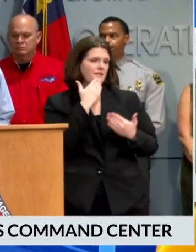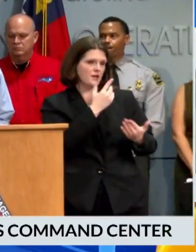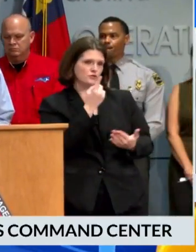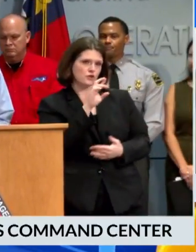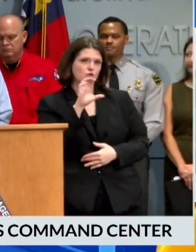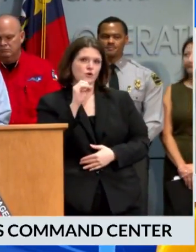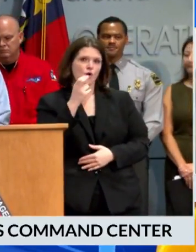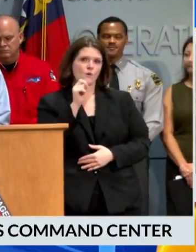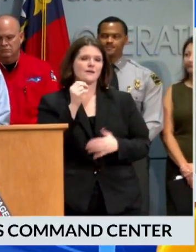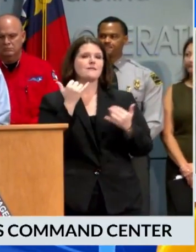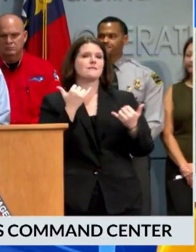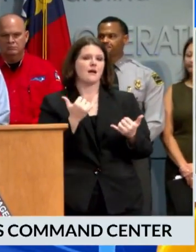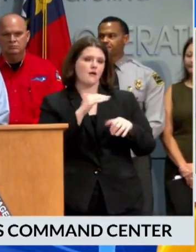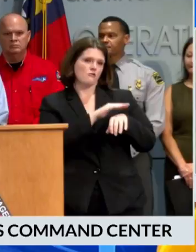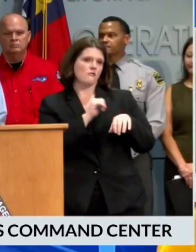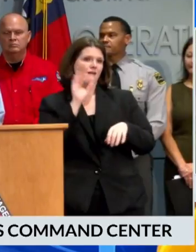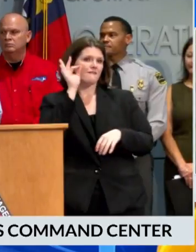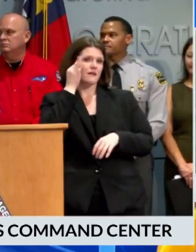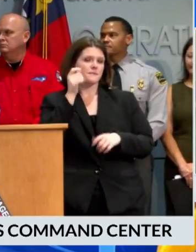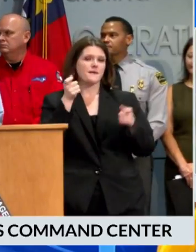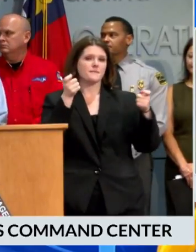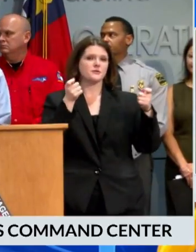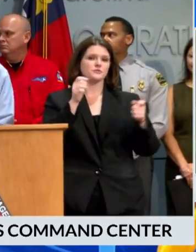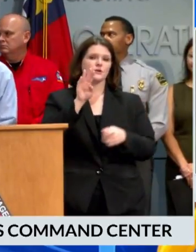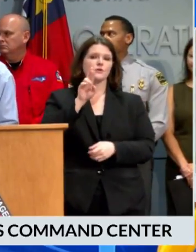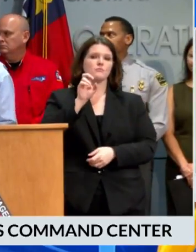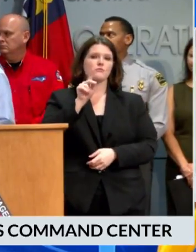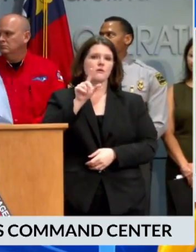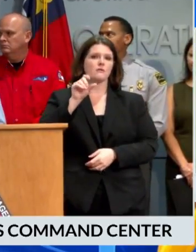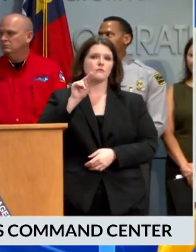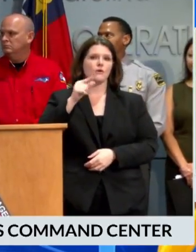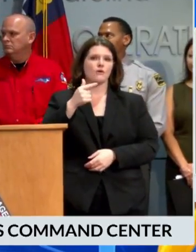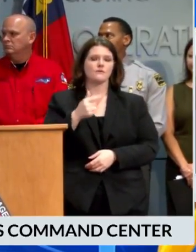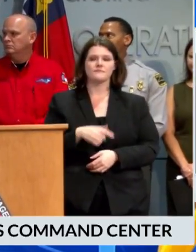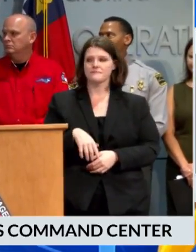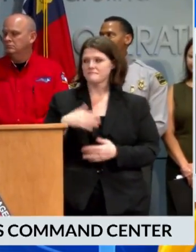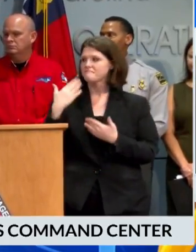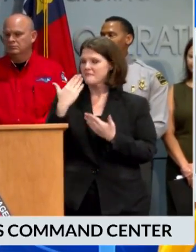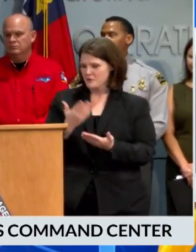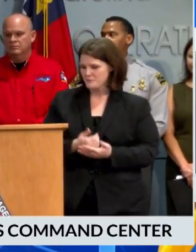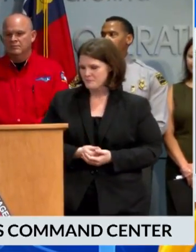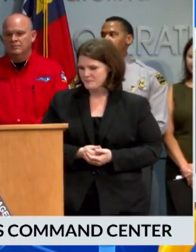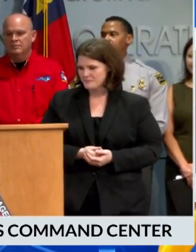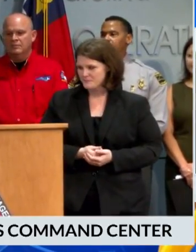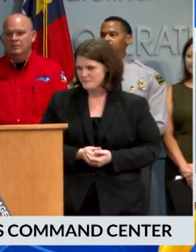WHEN IN DOUBT, THROW IT OUT. THANKS AGAIN AND CONTINUED TO BE SAFE.